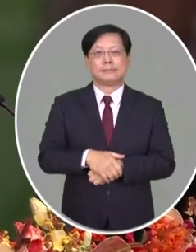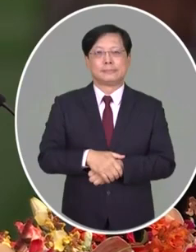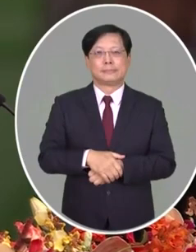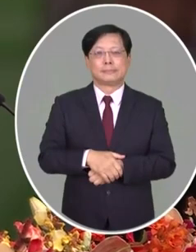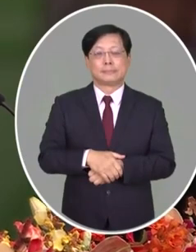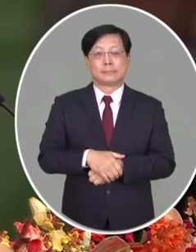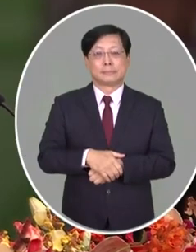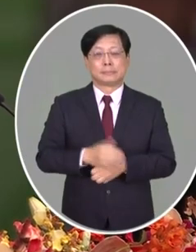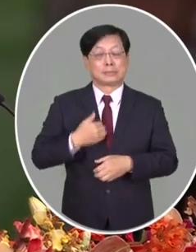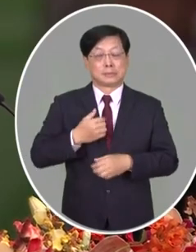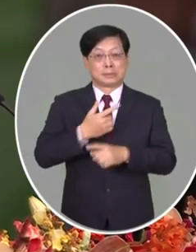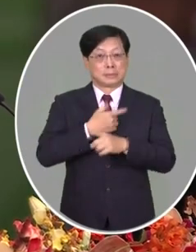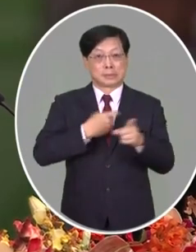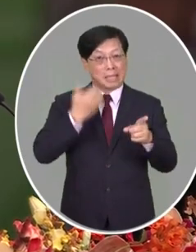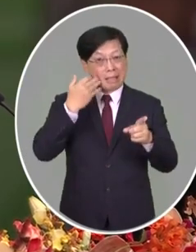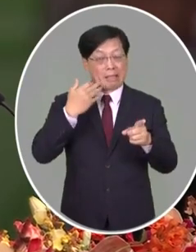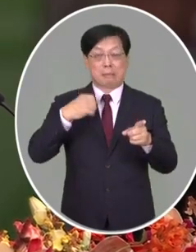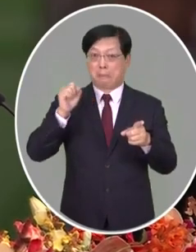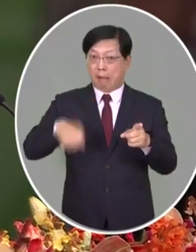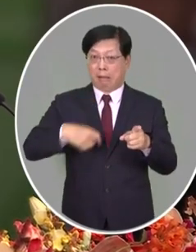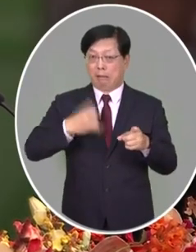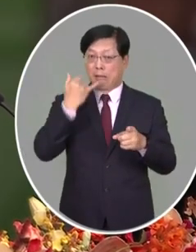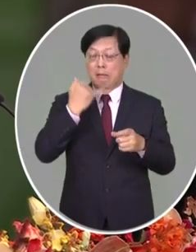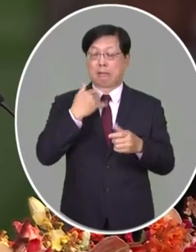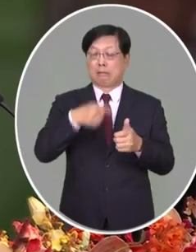No one is willing to let war destroy everything.